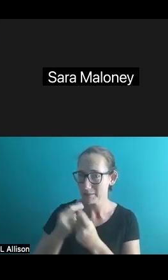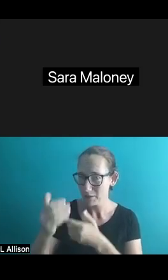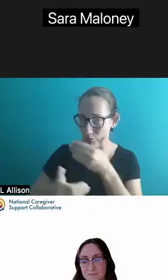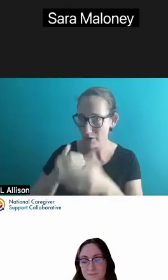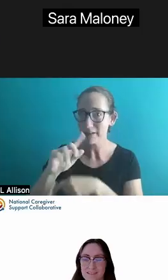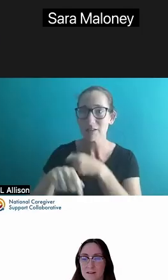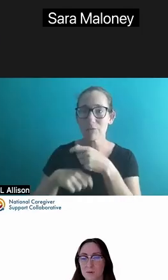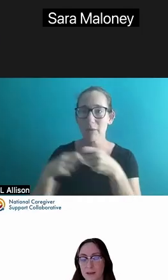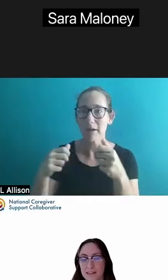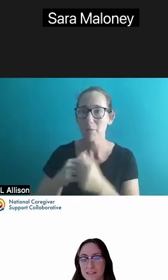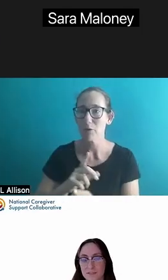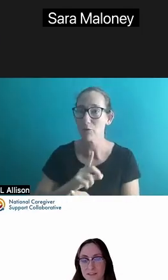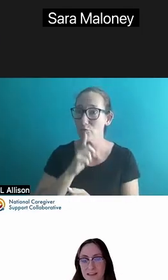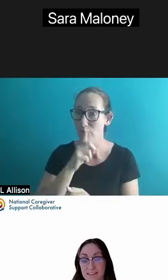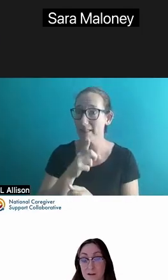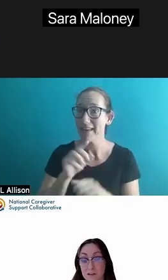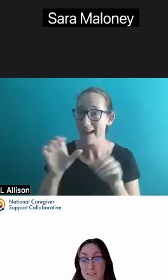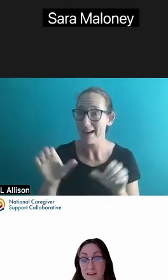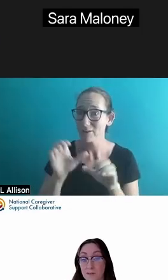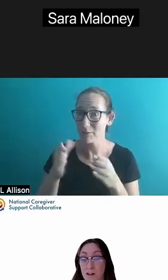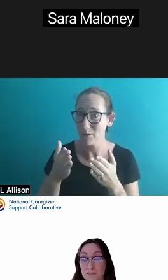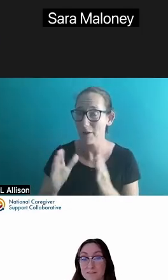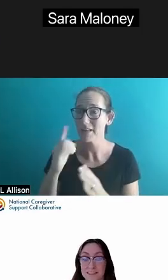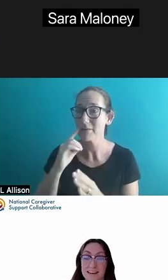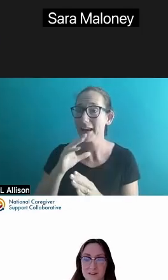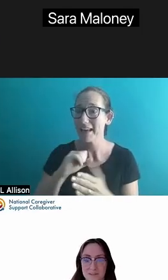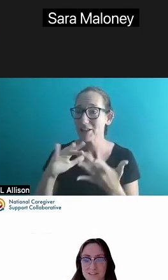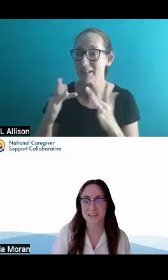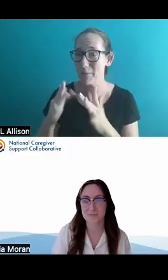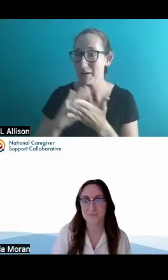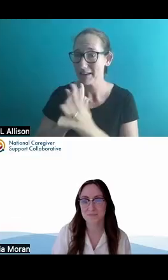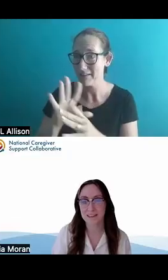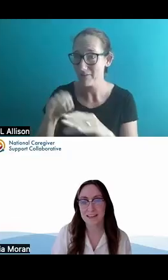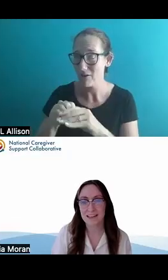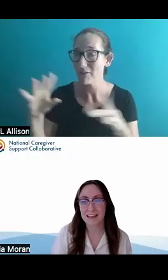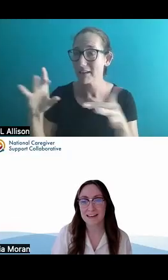those really actionable ways for the aging network to get involved and connect with your team. And,